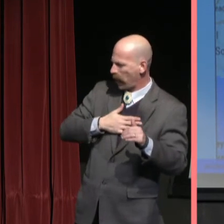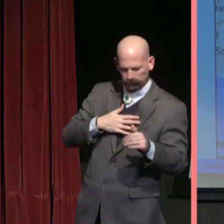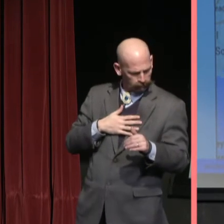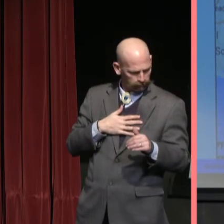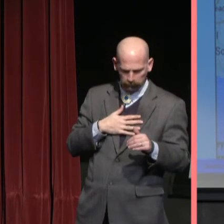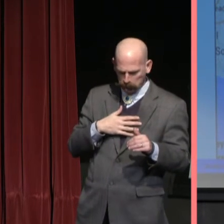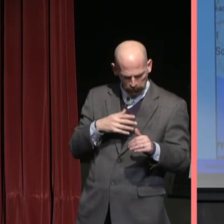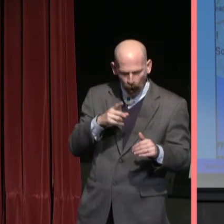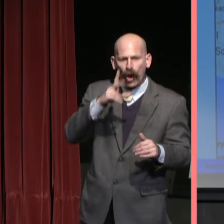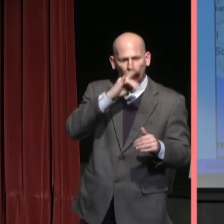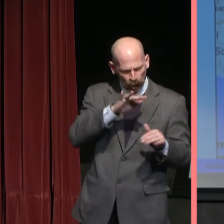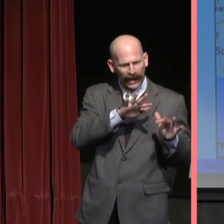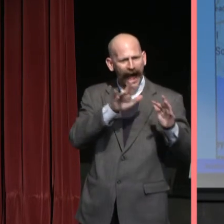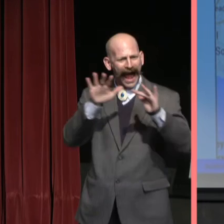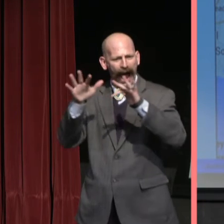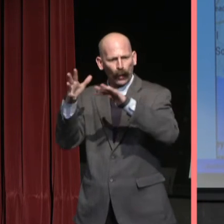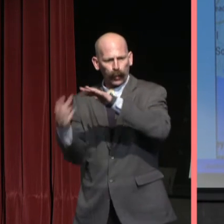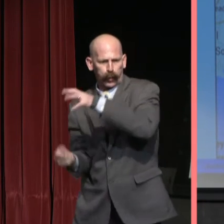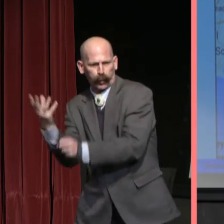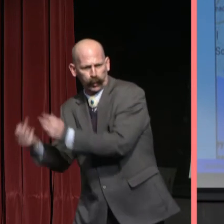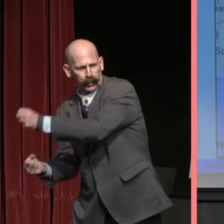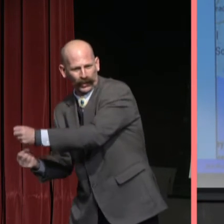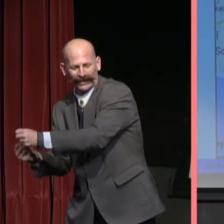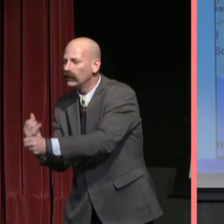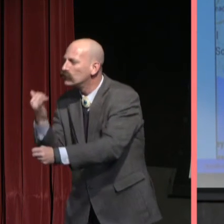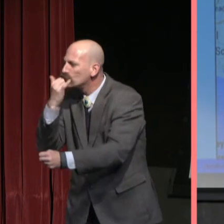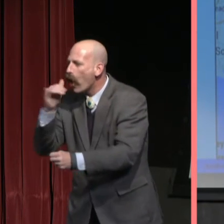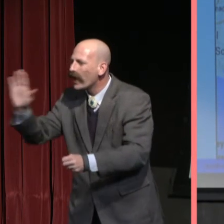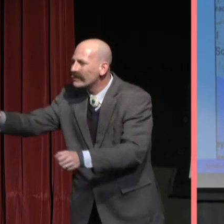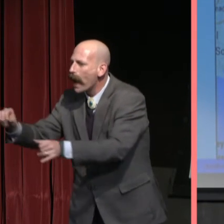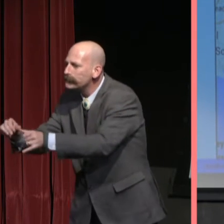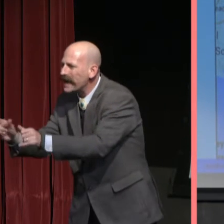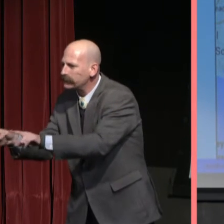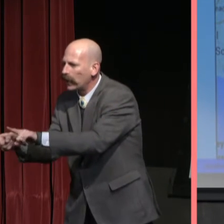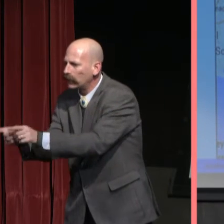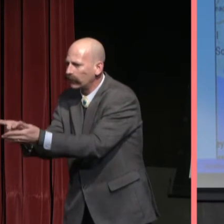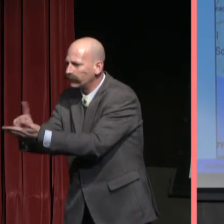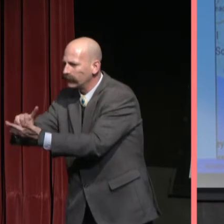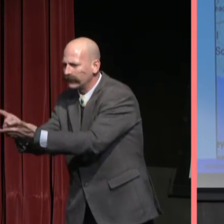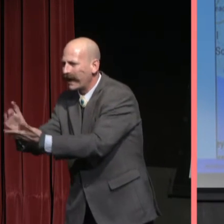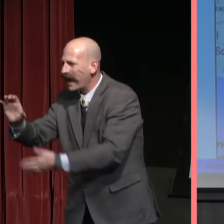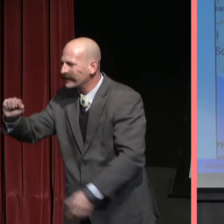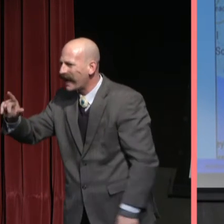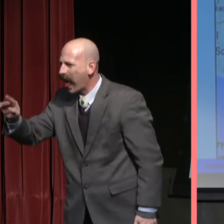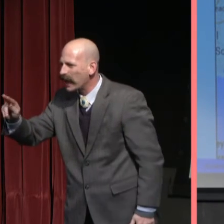that the forest was sucking up CO2 when actually maybe it was not a bad measurement, but a different measurement.